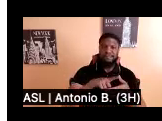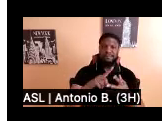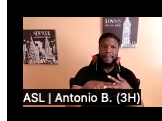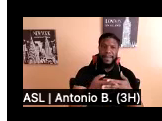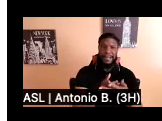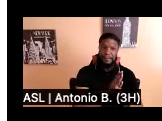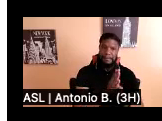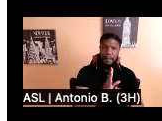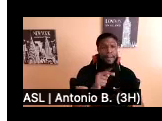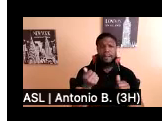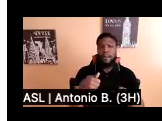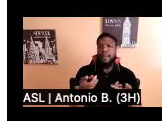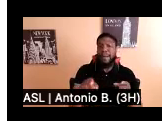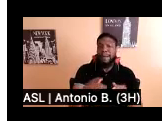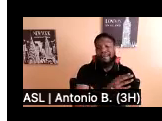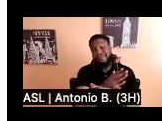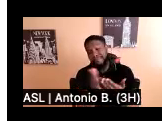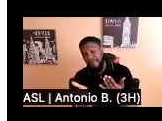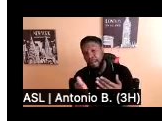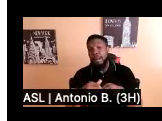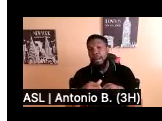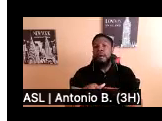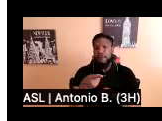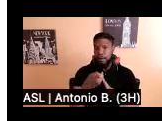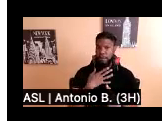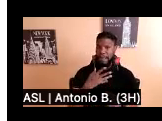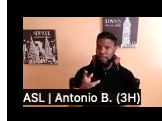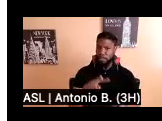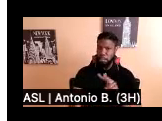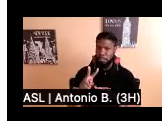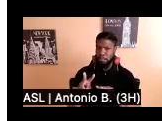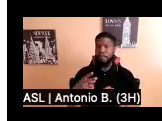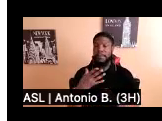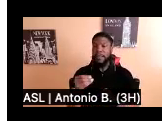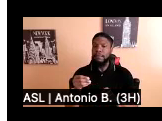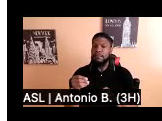marked by the responder or the person giving feedback explicitly informing the writer about